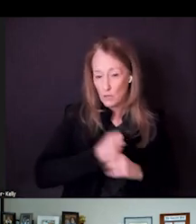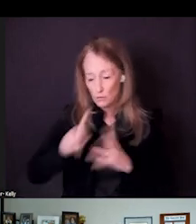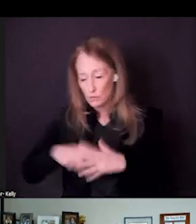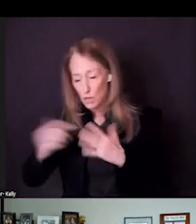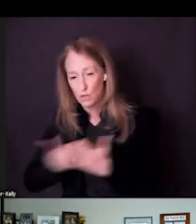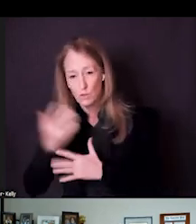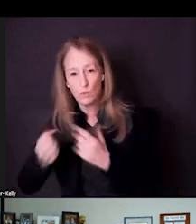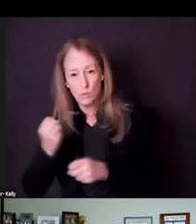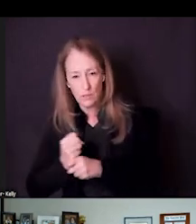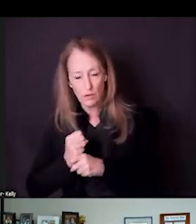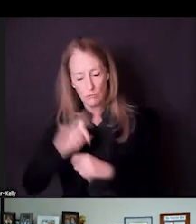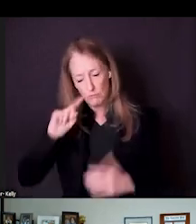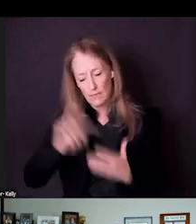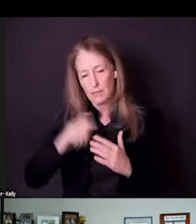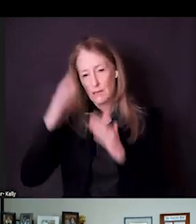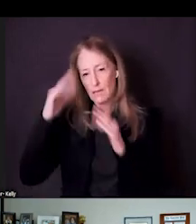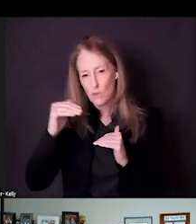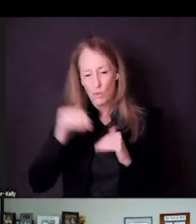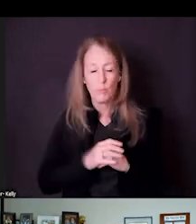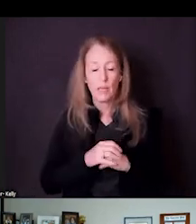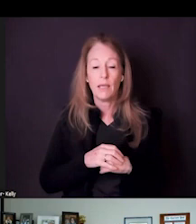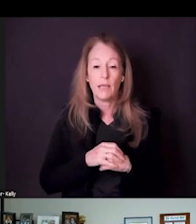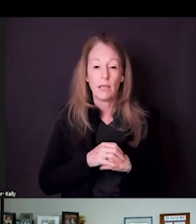OF HOPE AND THE LIVES OF THOSE LIVING WITH MENTAL HEALTH CHALLENGES